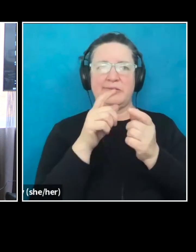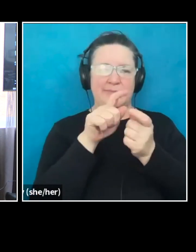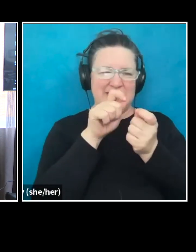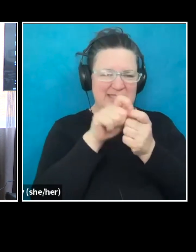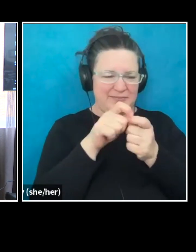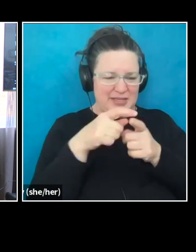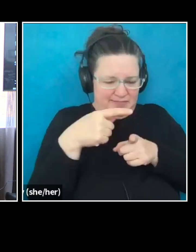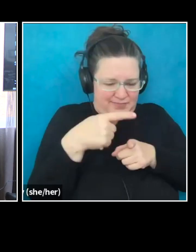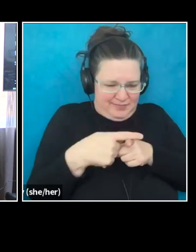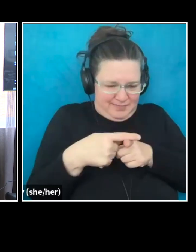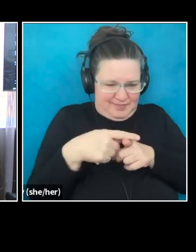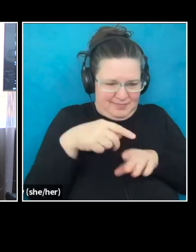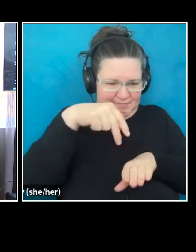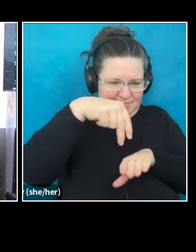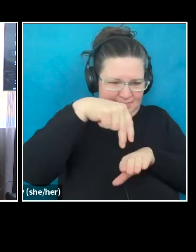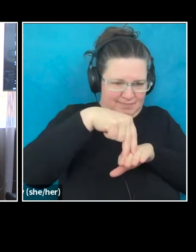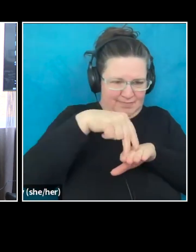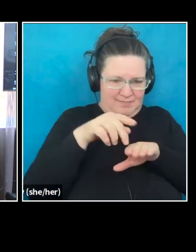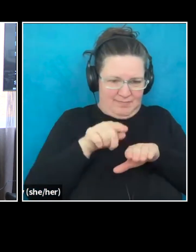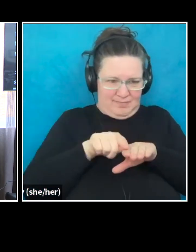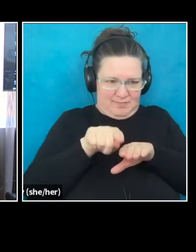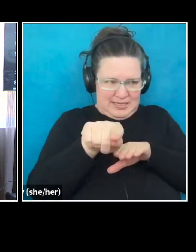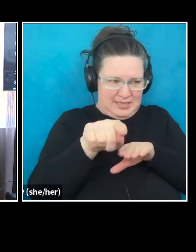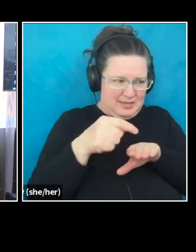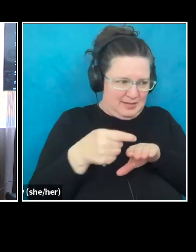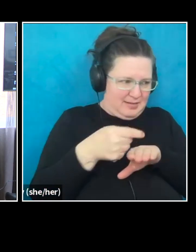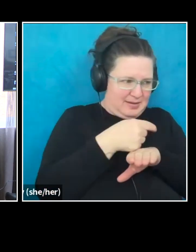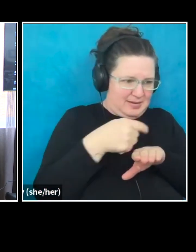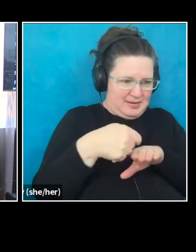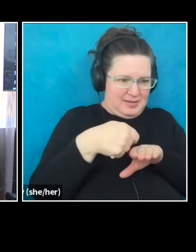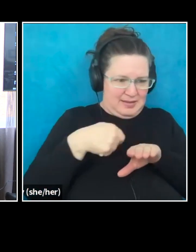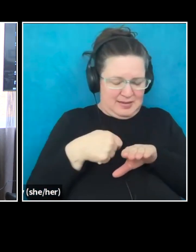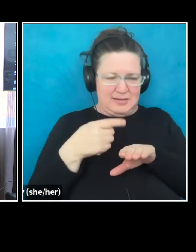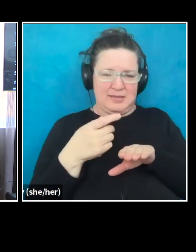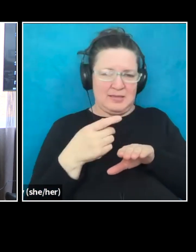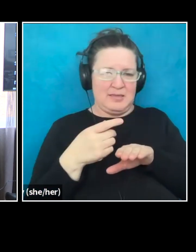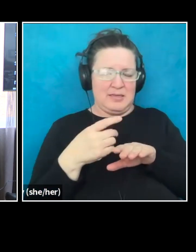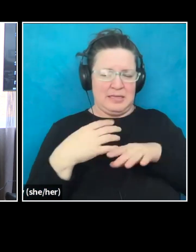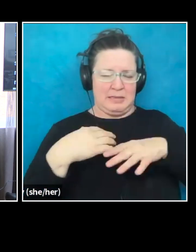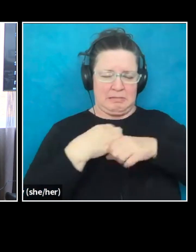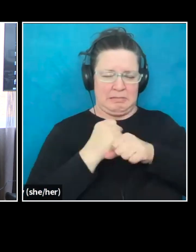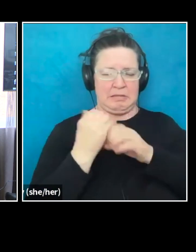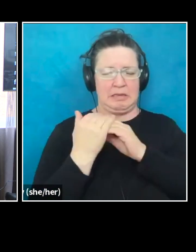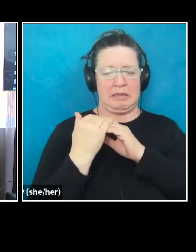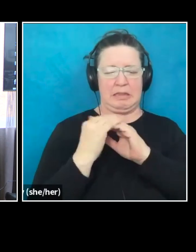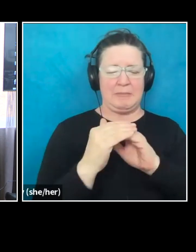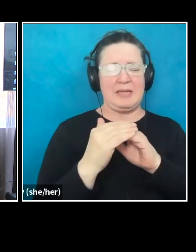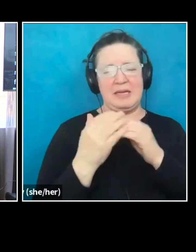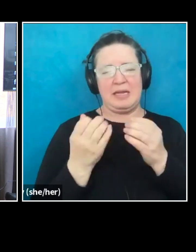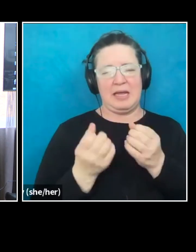to that. Um, but this is really good feedback that we're we we're still on the path, not not at the